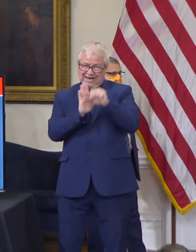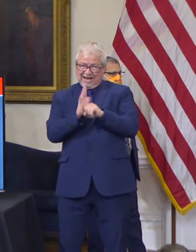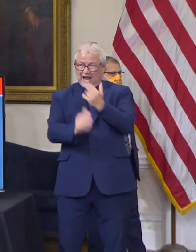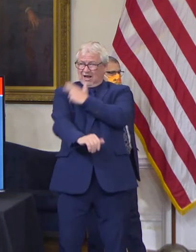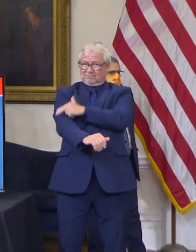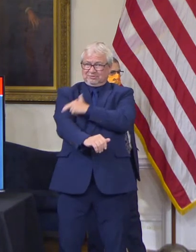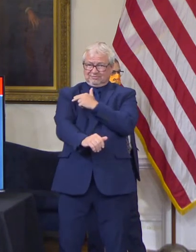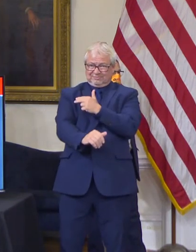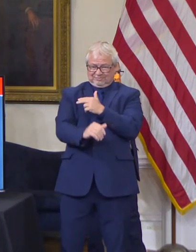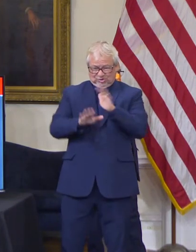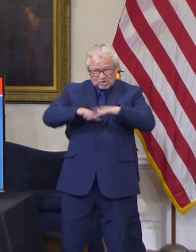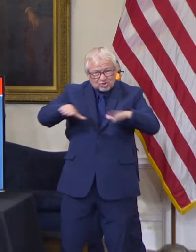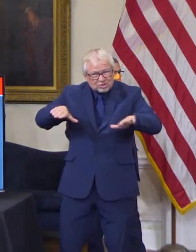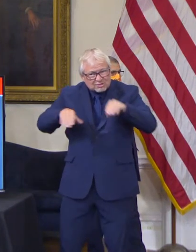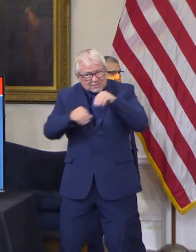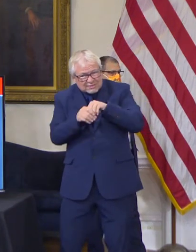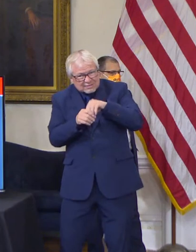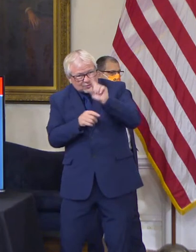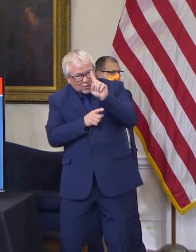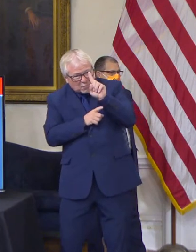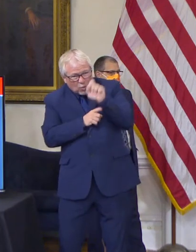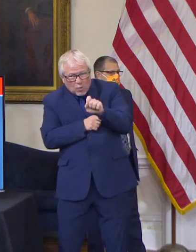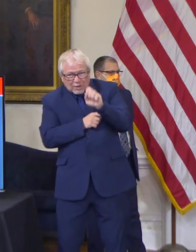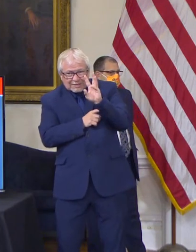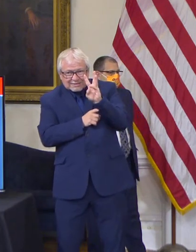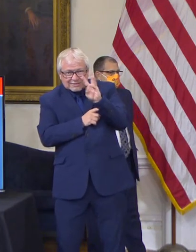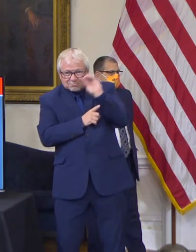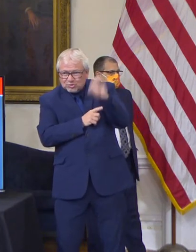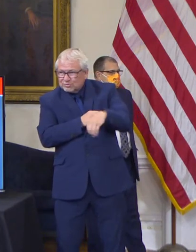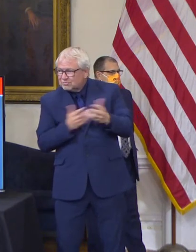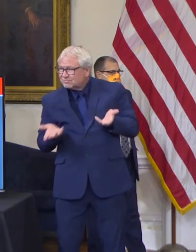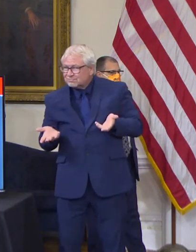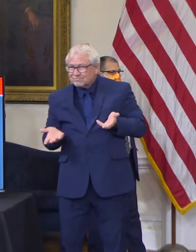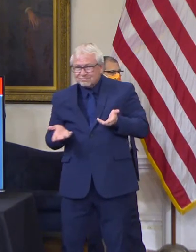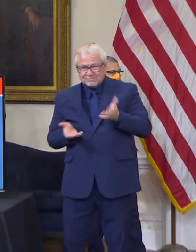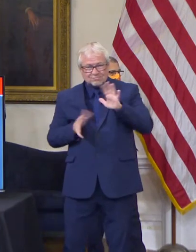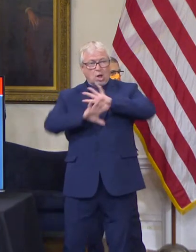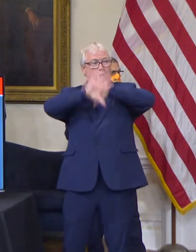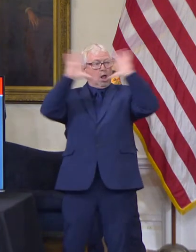3 percent of our total COVID hospitalizations, and as I overall hospitalizations.